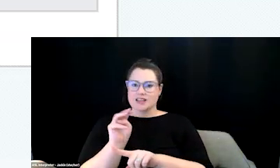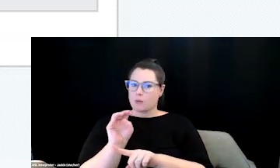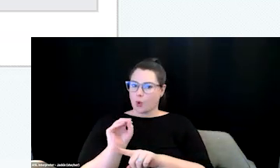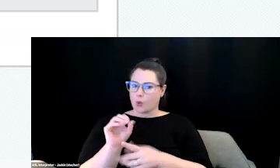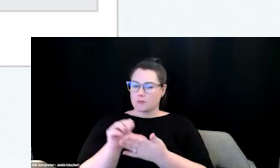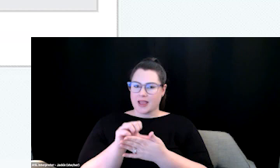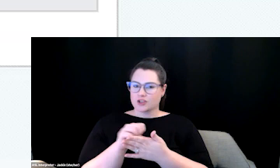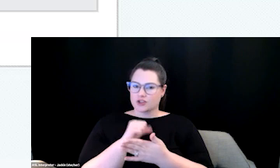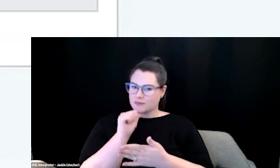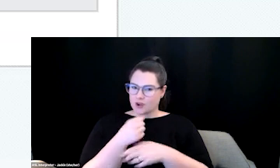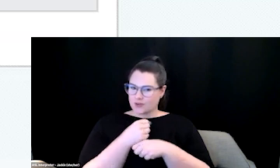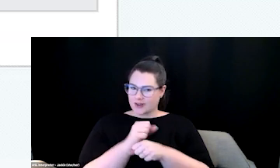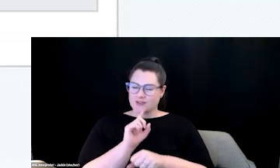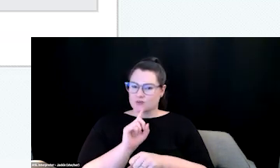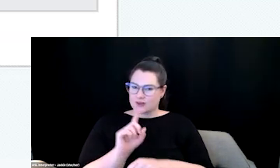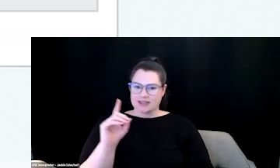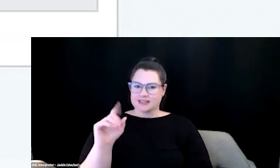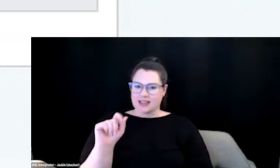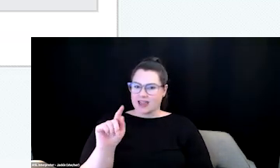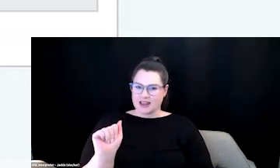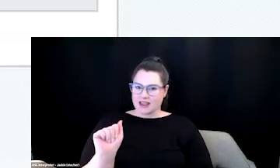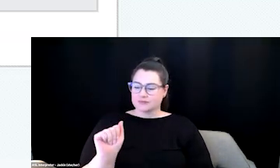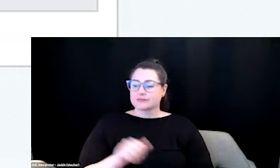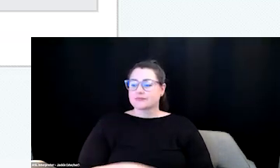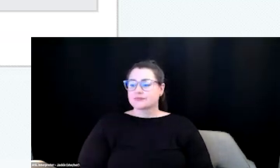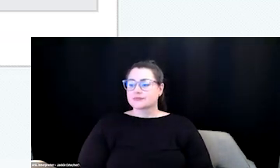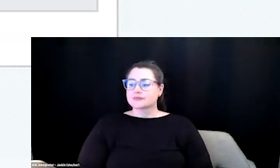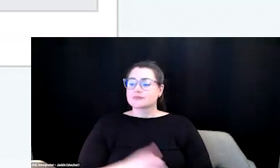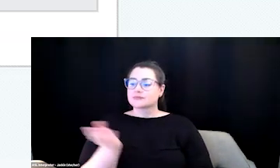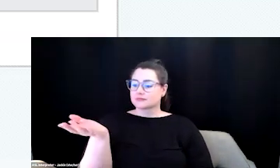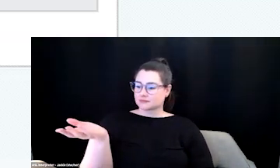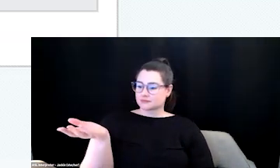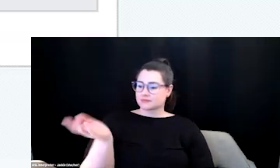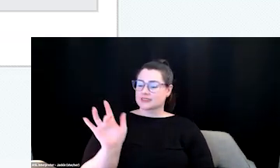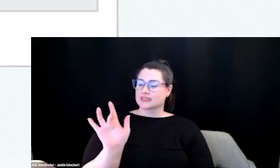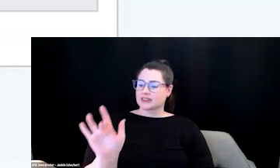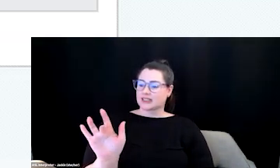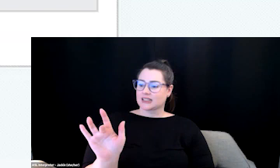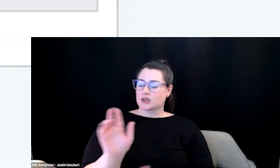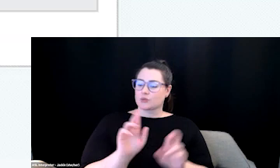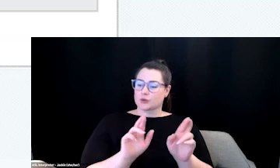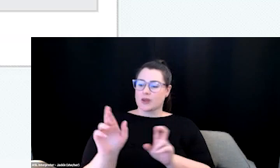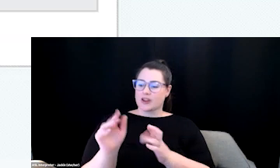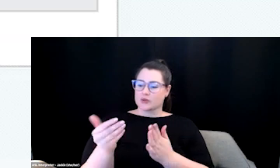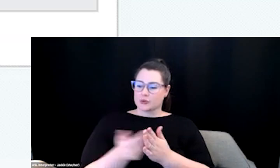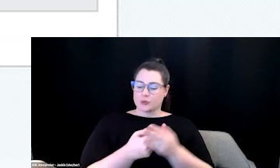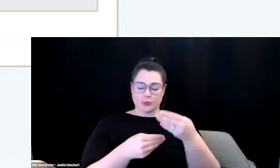I'm going to go ahead and click on Prepare New, or you can click on this down arrow button. And this will show you a list of things that you can create.